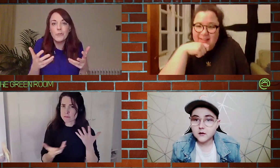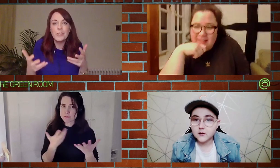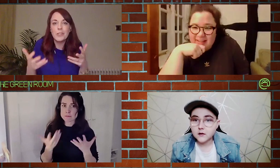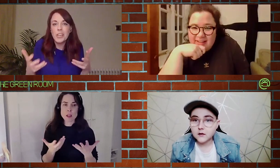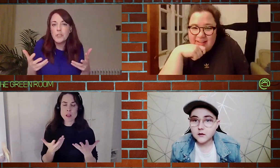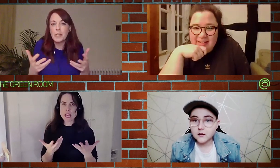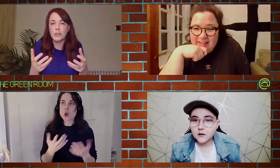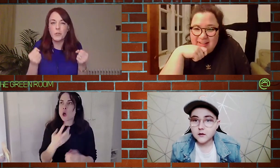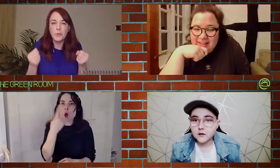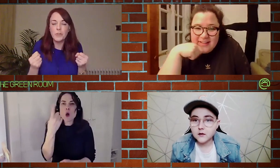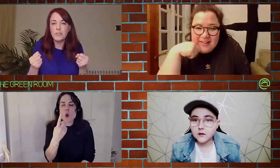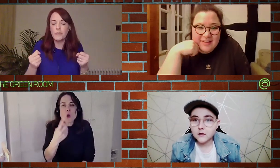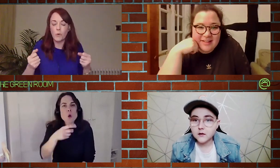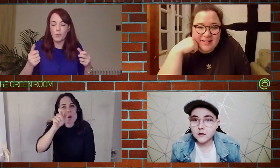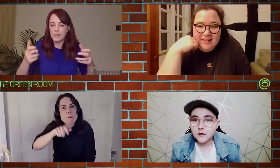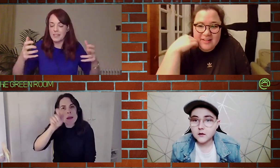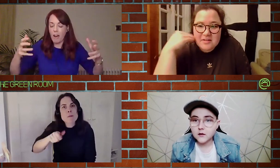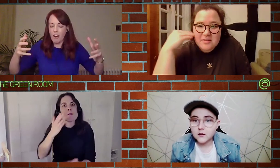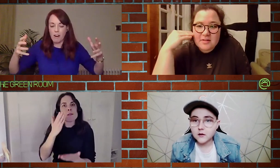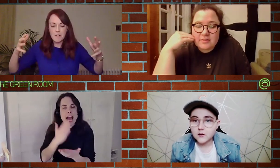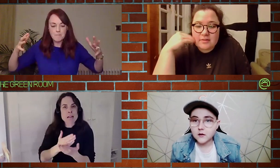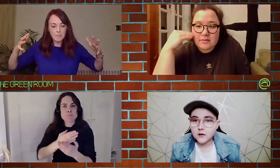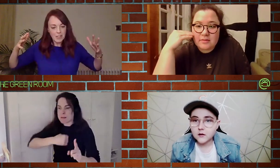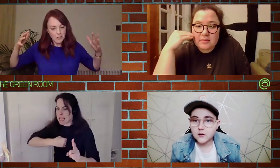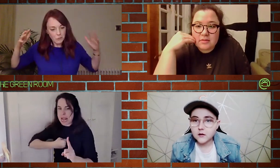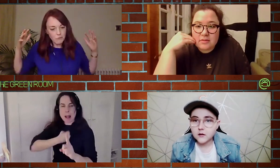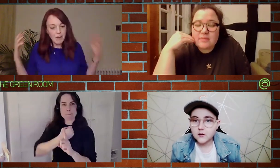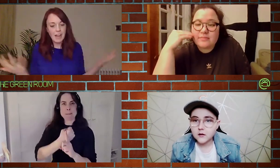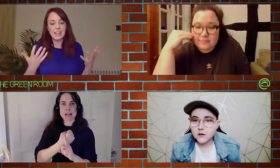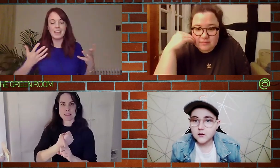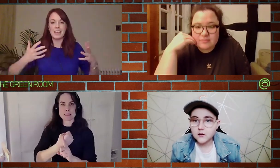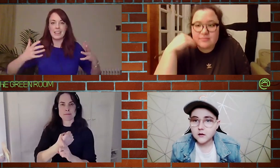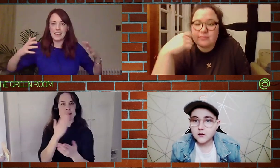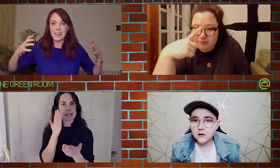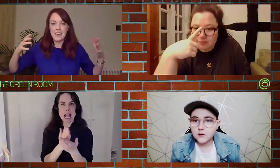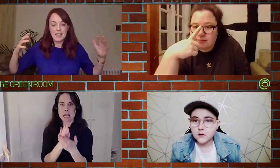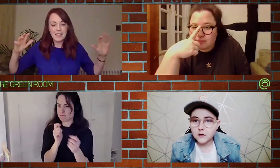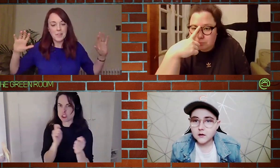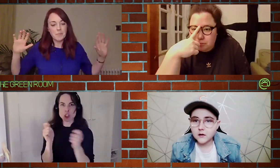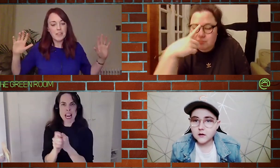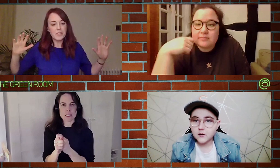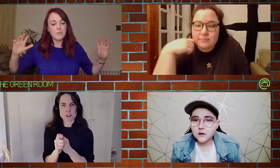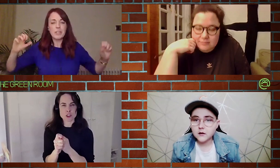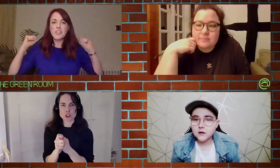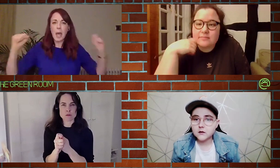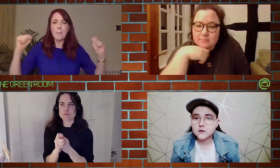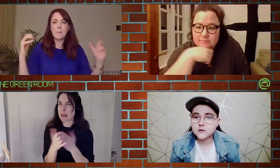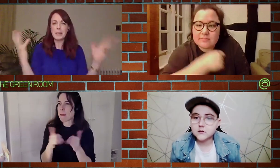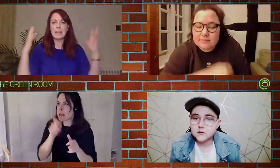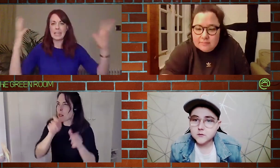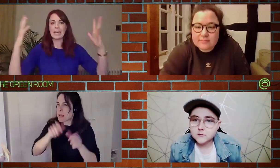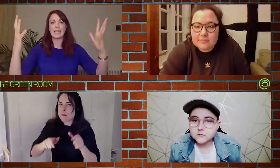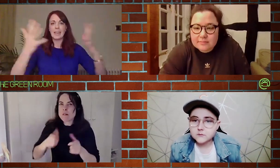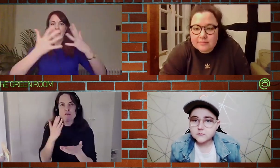are the change makers? Who are the folks that are rallying the... really championing